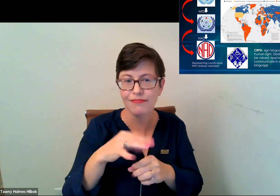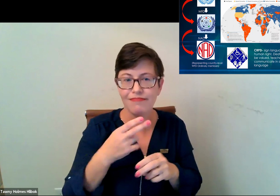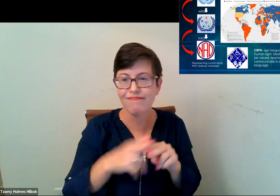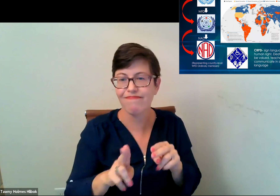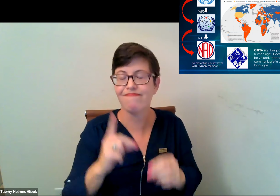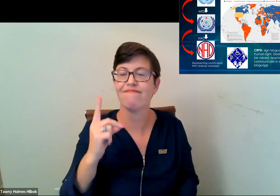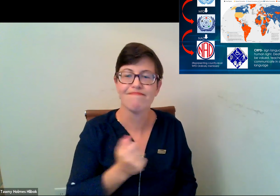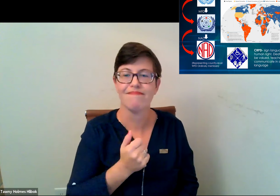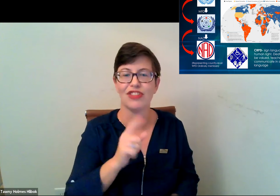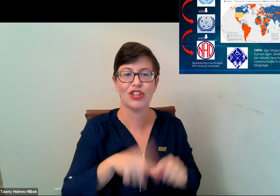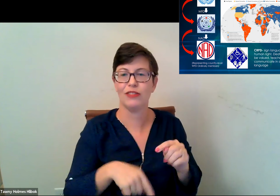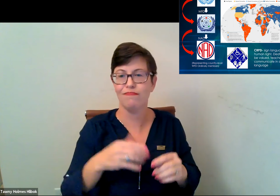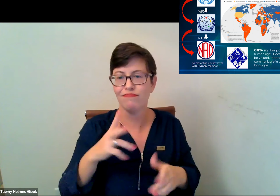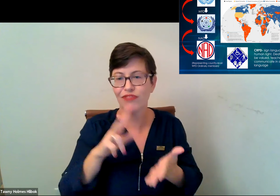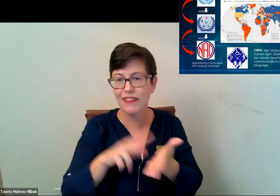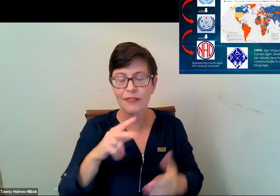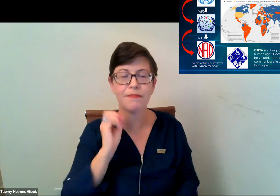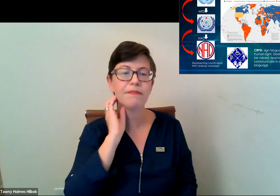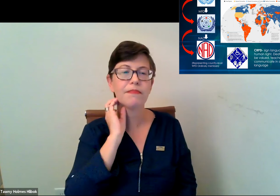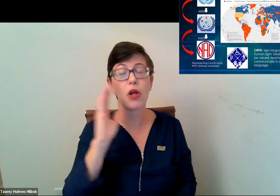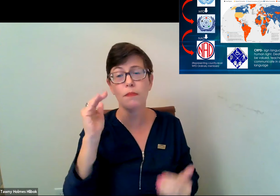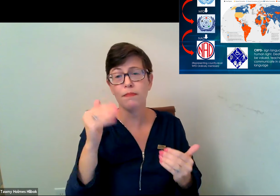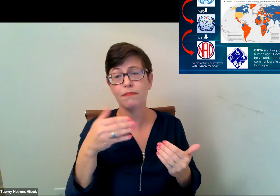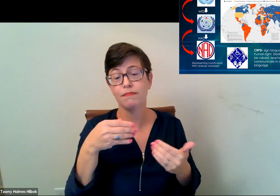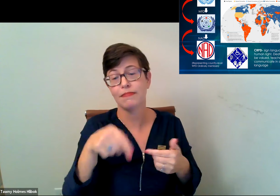I think one time it was defeated by three votes, unfortunately, so it couldn't get ratified.